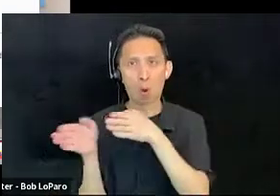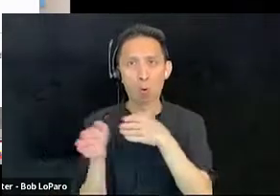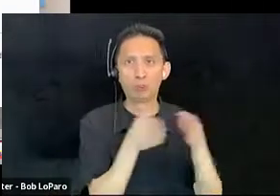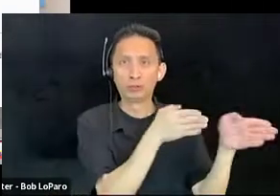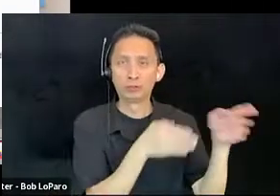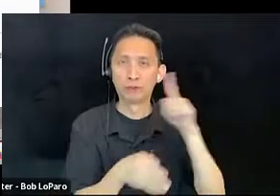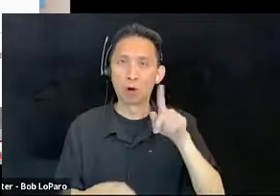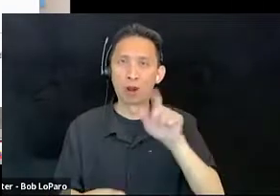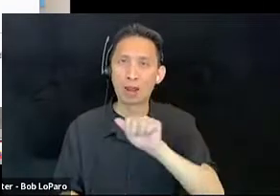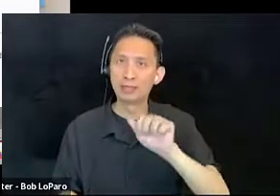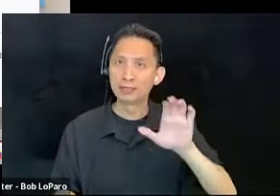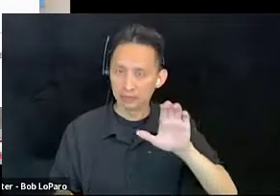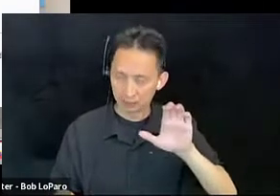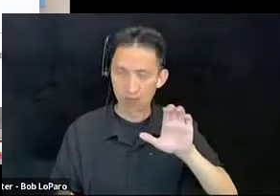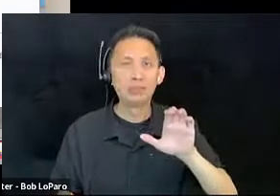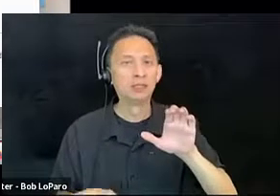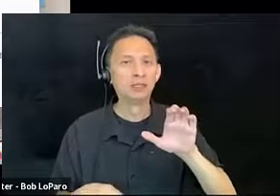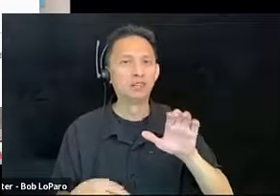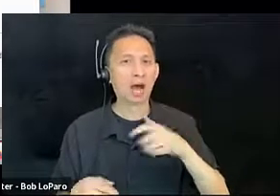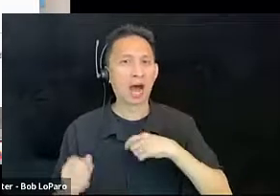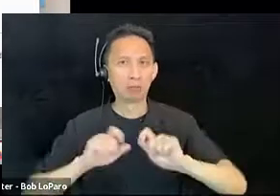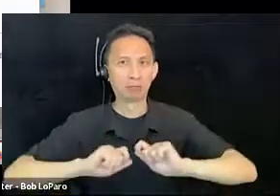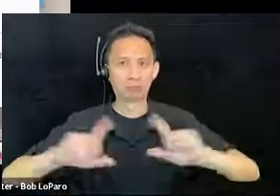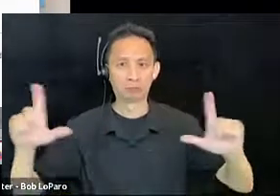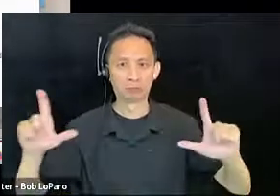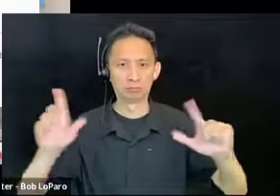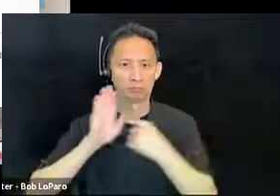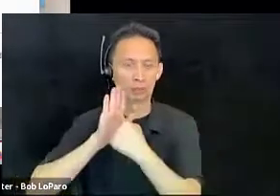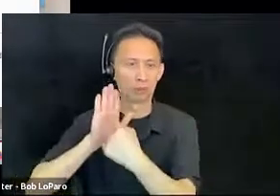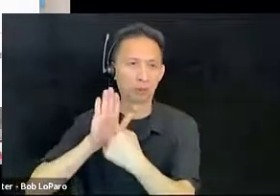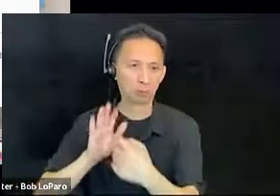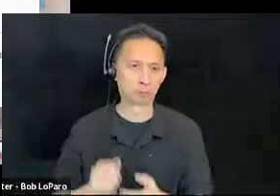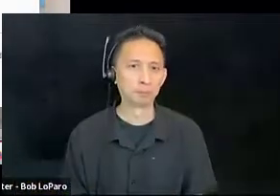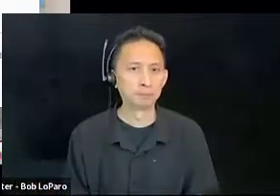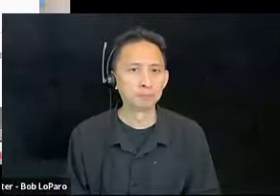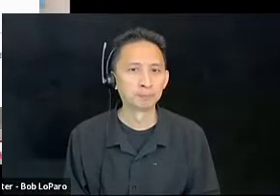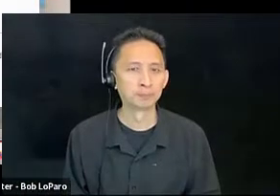discusses communication development with these seven levels